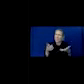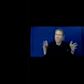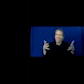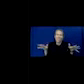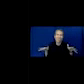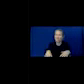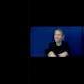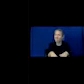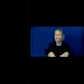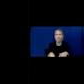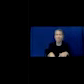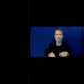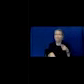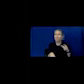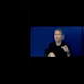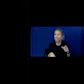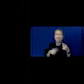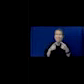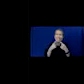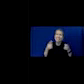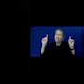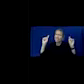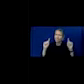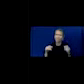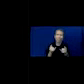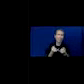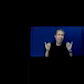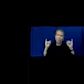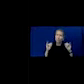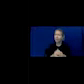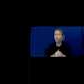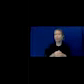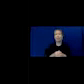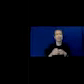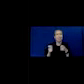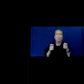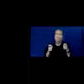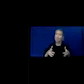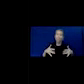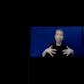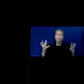she's been very successful, very independent. The manager is really happy with her performance.